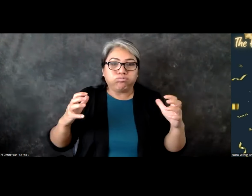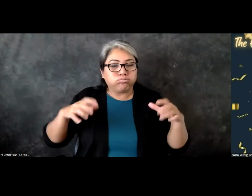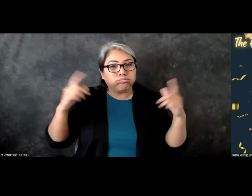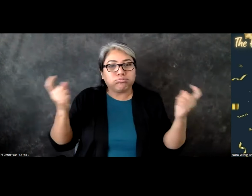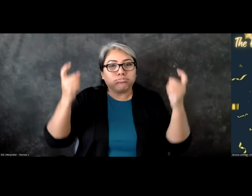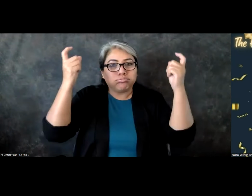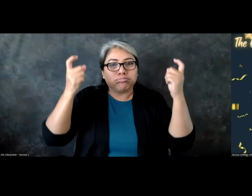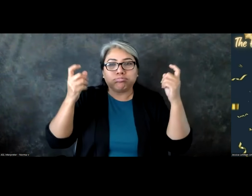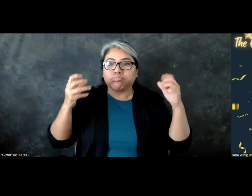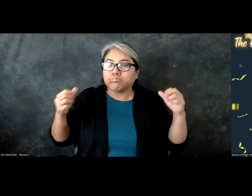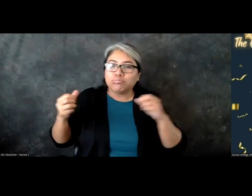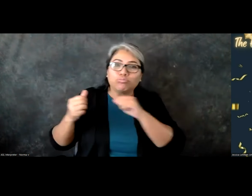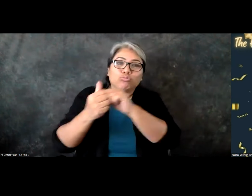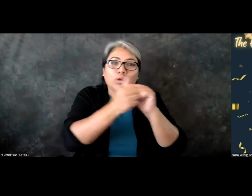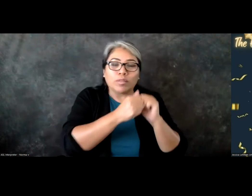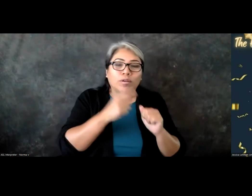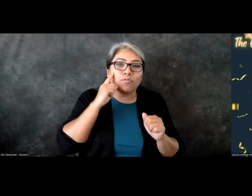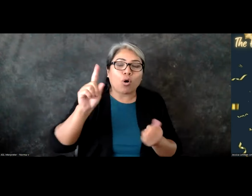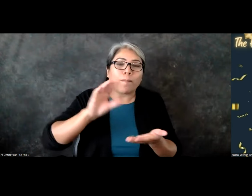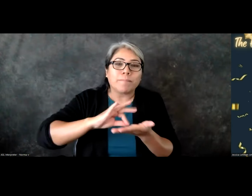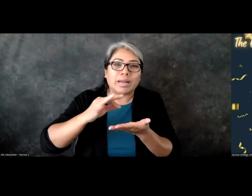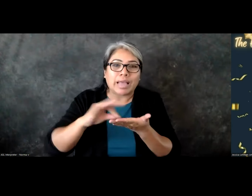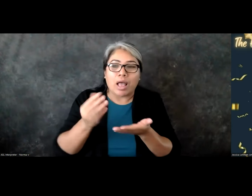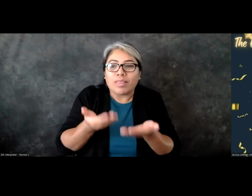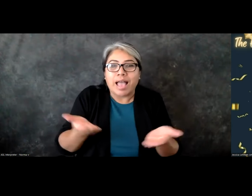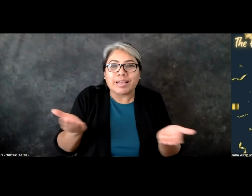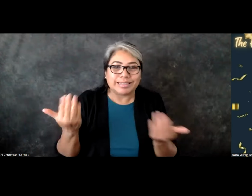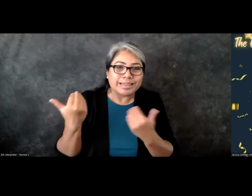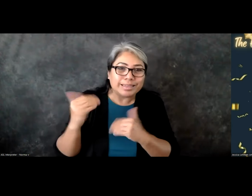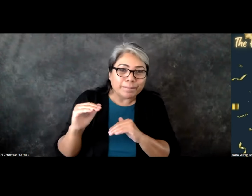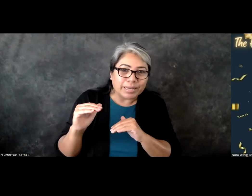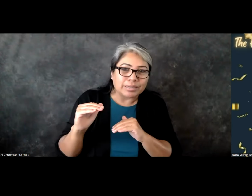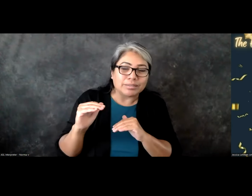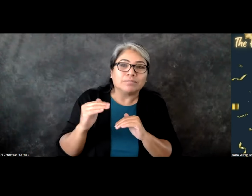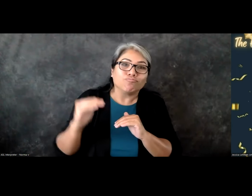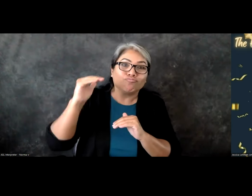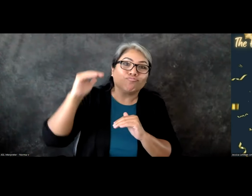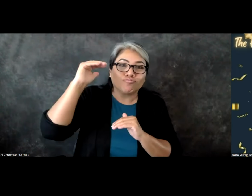paid off. So our plan for today is to take a moment to